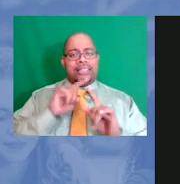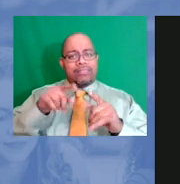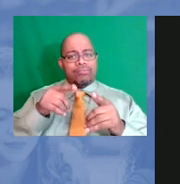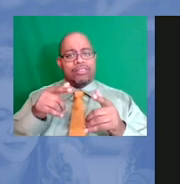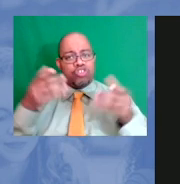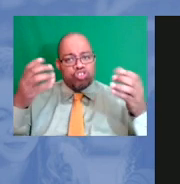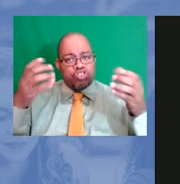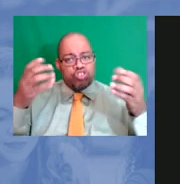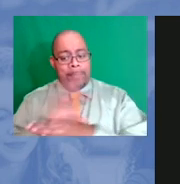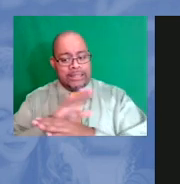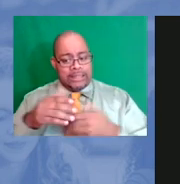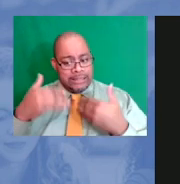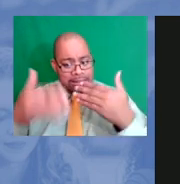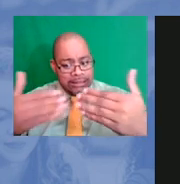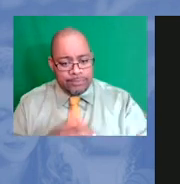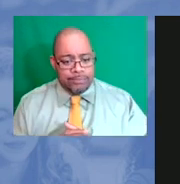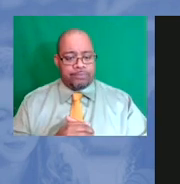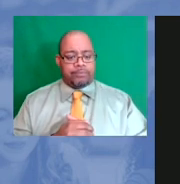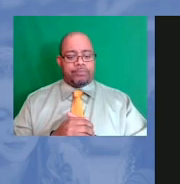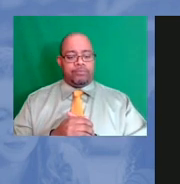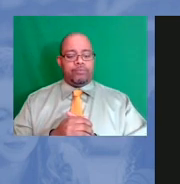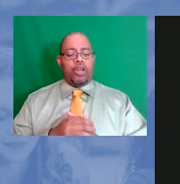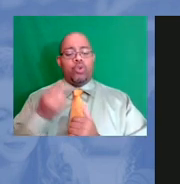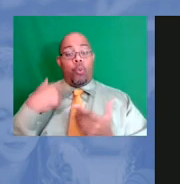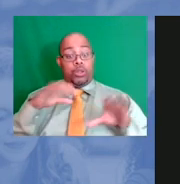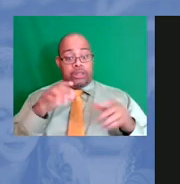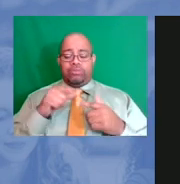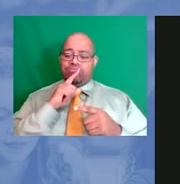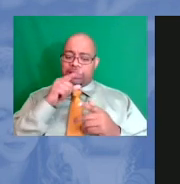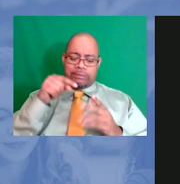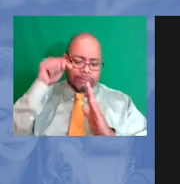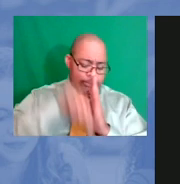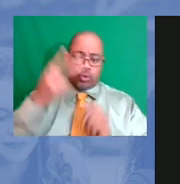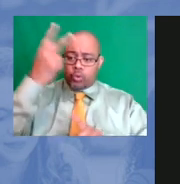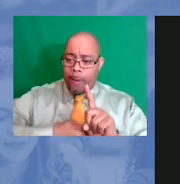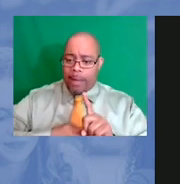SO WHAT WE DID IS WE DID AN EXHAUSTIVE TWO MONTH STAKEHOLDER OUTREACH SO WE COULD LISTEN